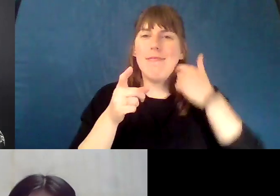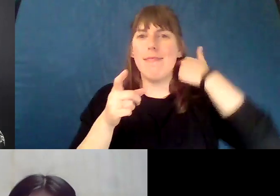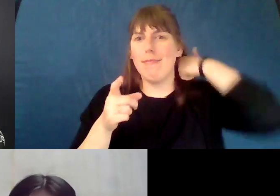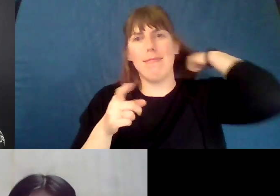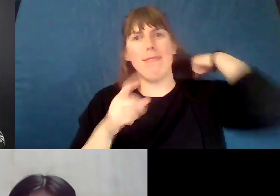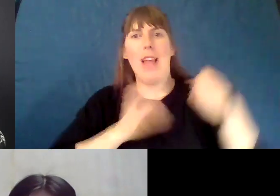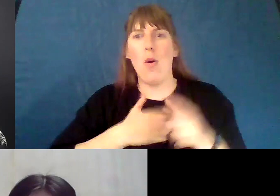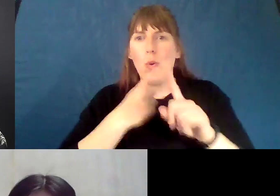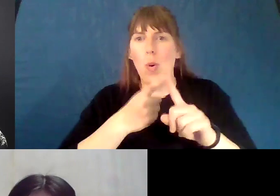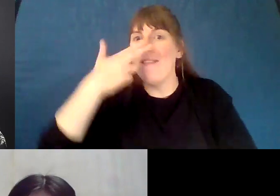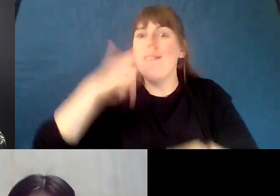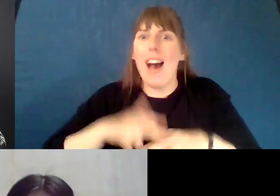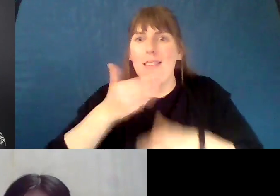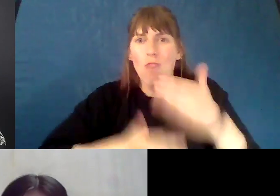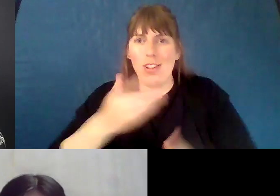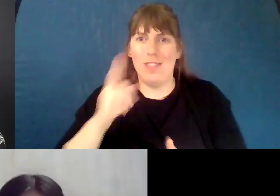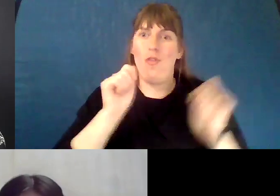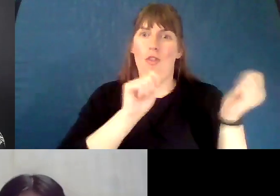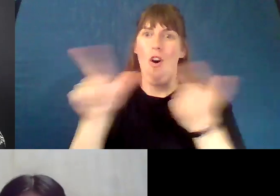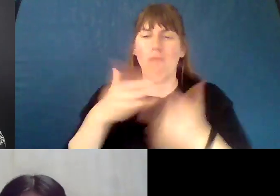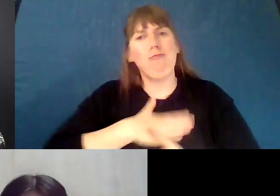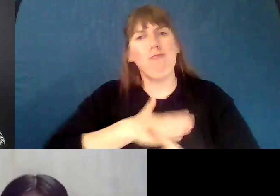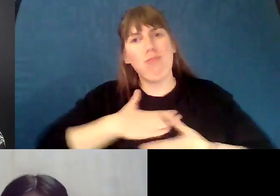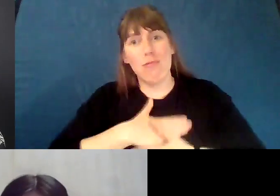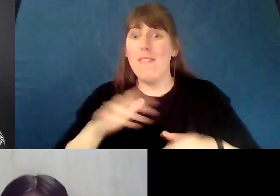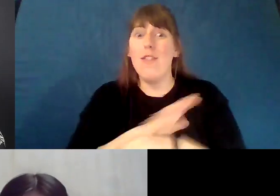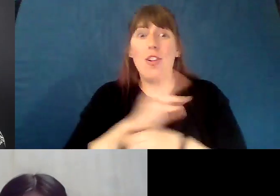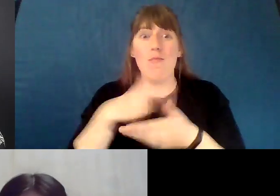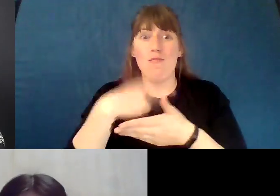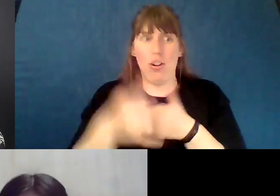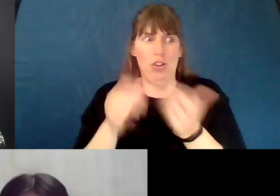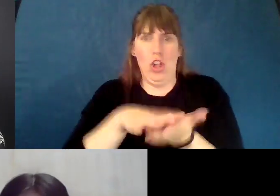process for everybody too. This is, this entire project is a learning process for all of us,